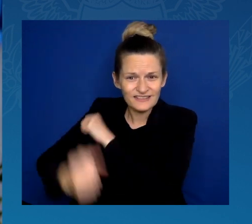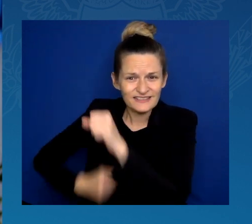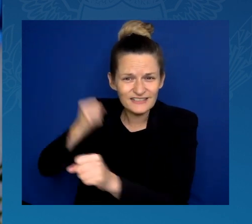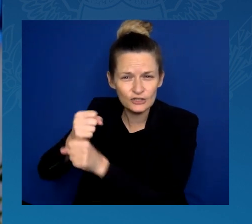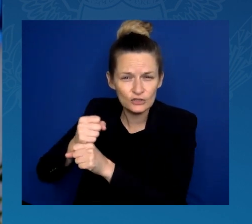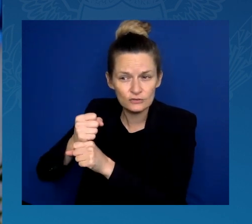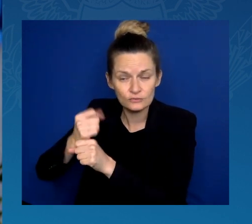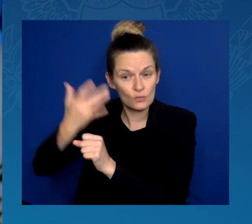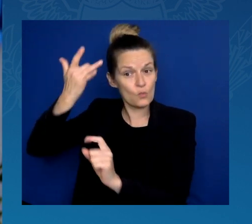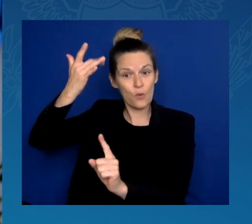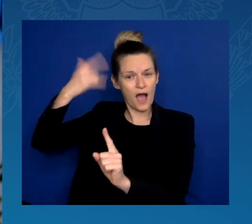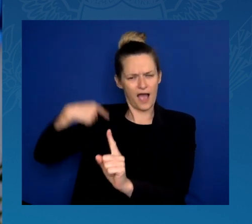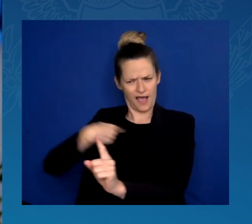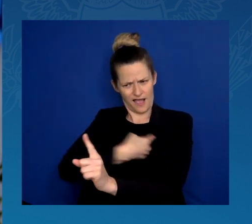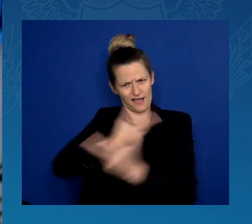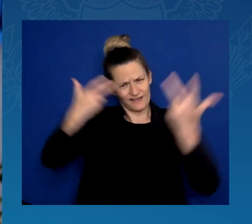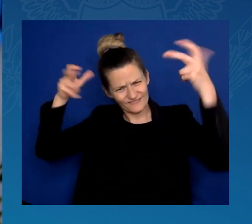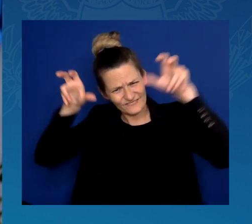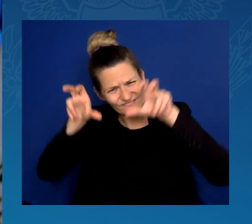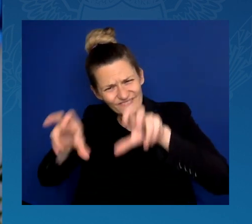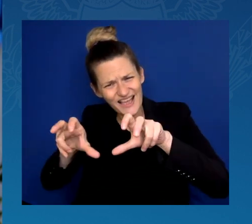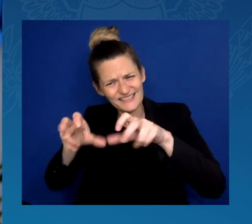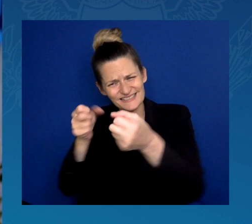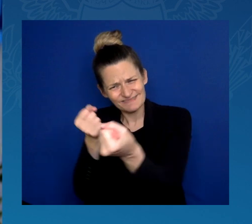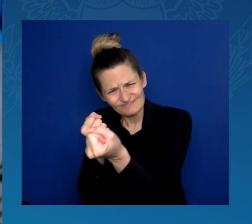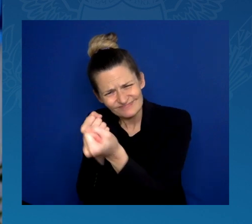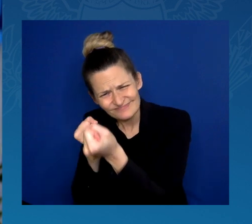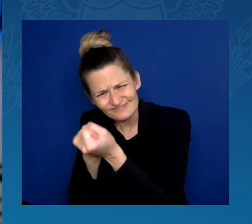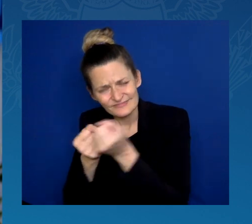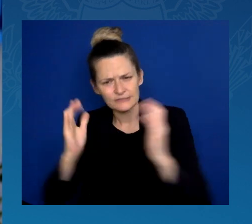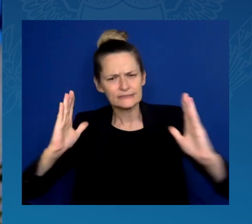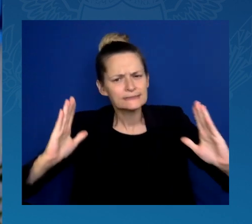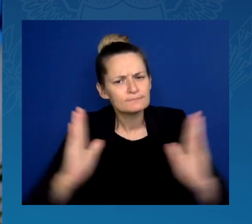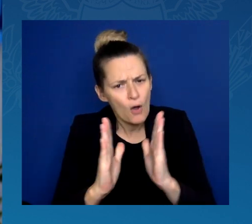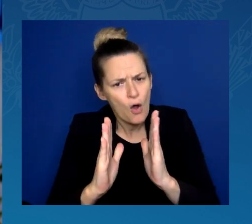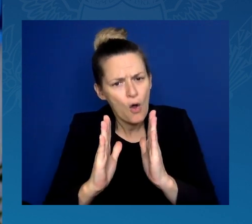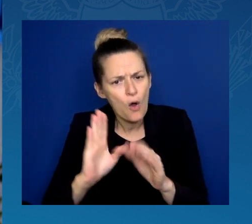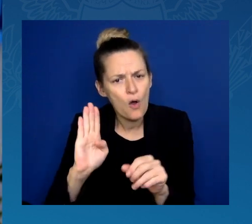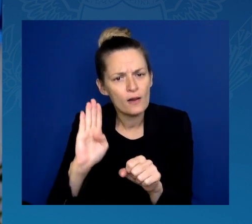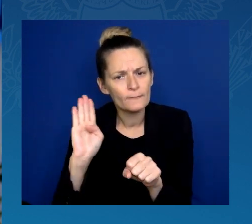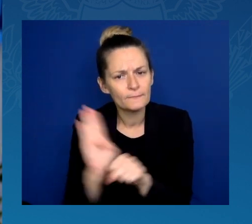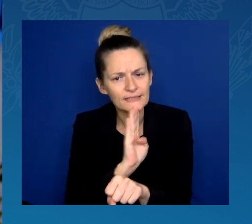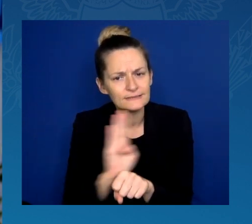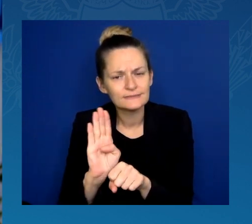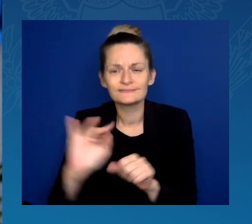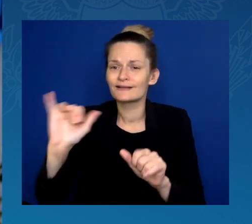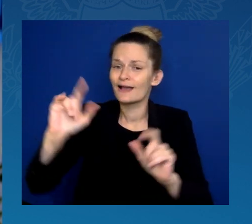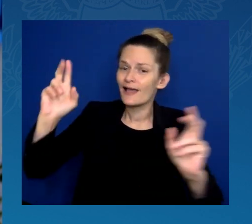during the pandemic -- beauty salons, daycare centers, family-owned restaurants -- that were about to close